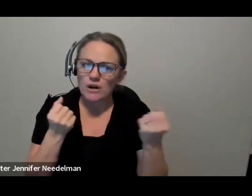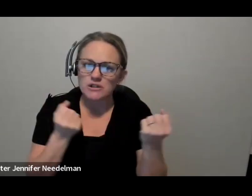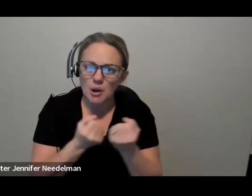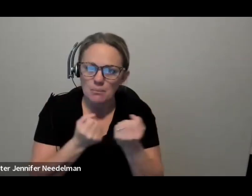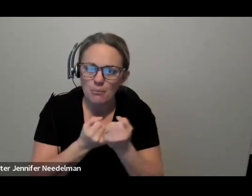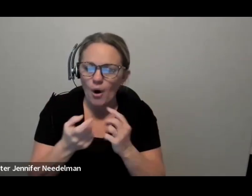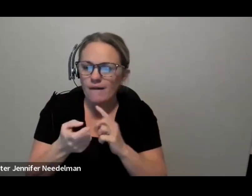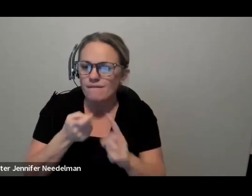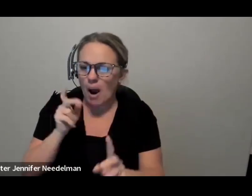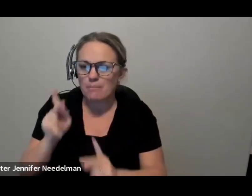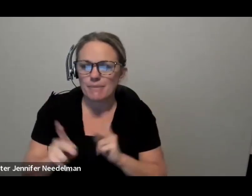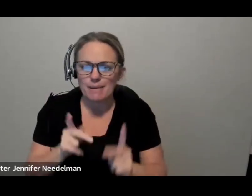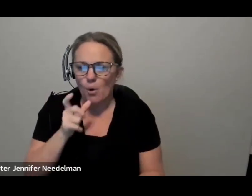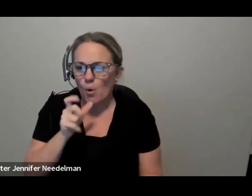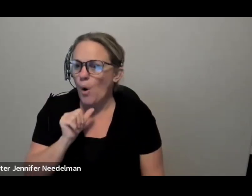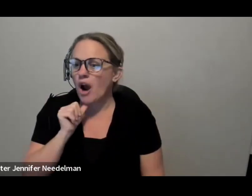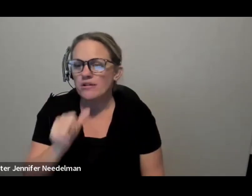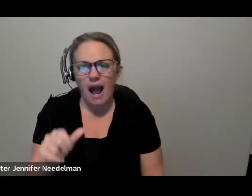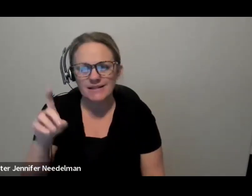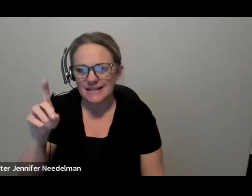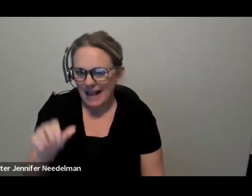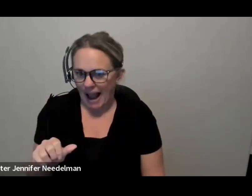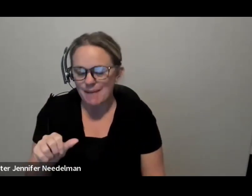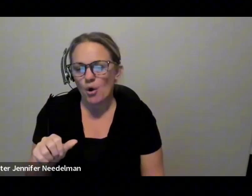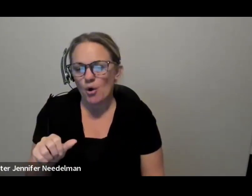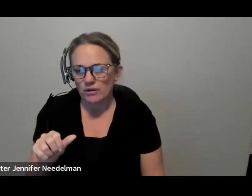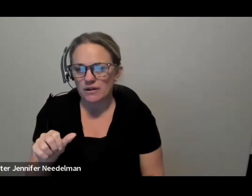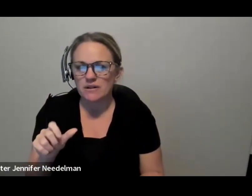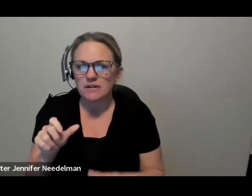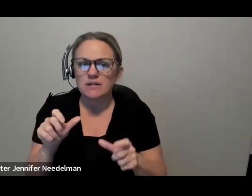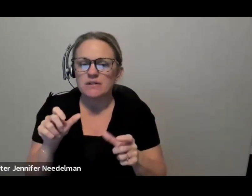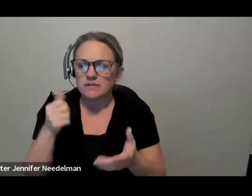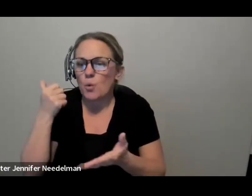who are not disabled to come help to come help us